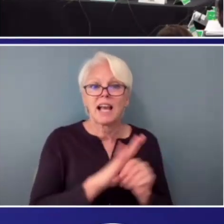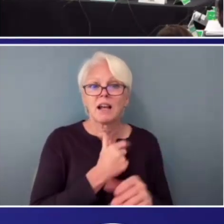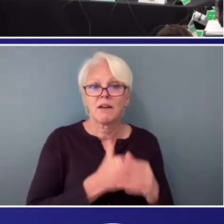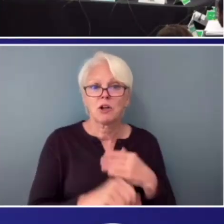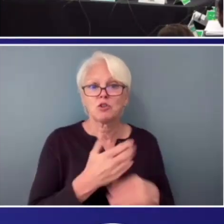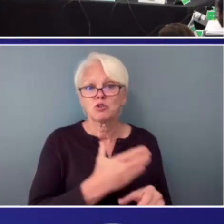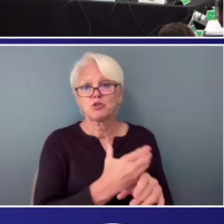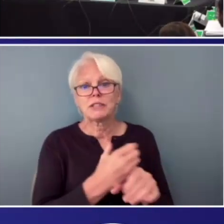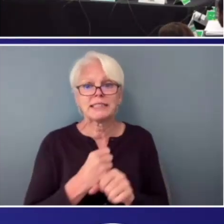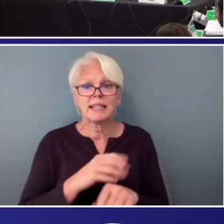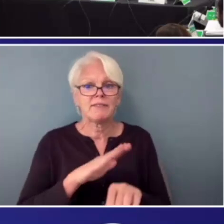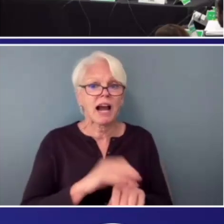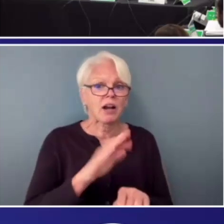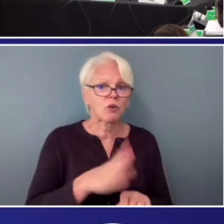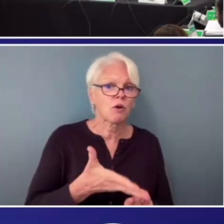before because we've received it already?